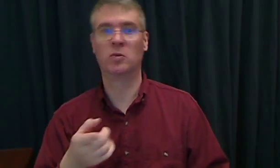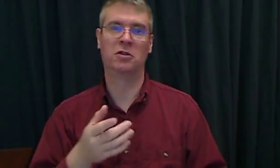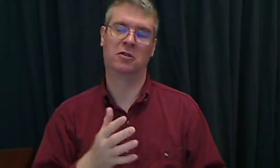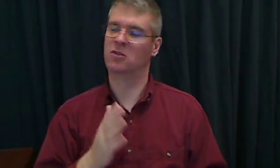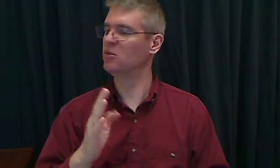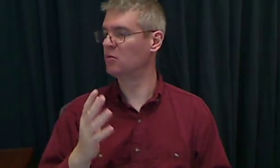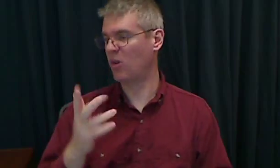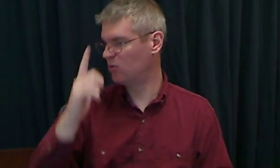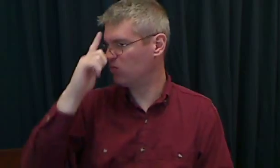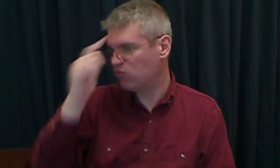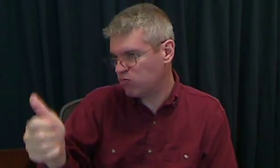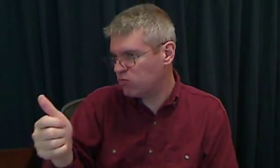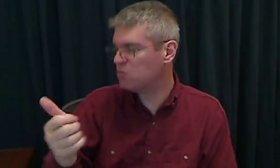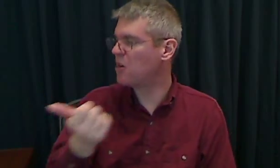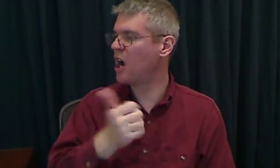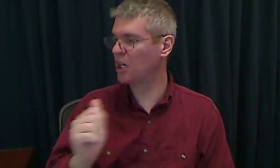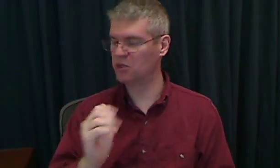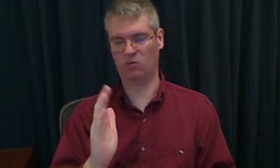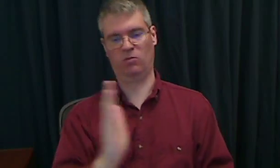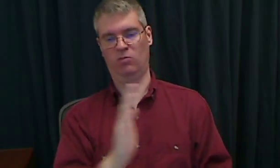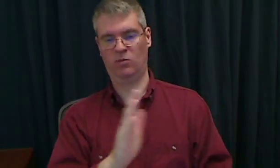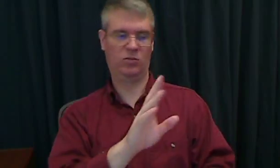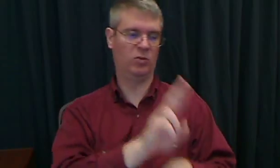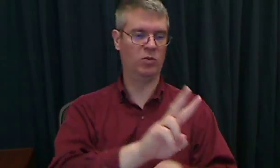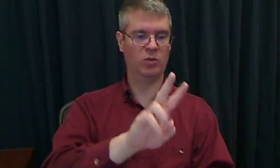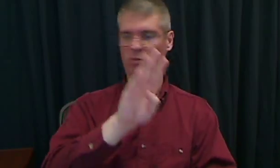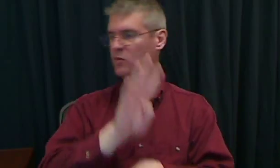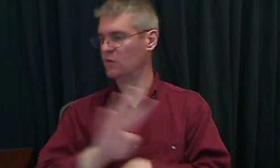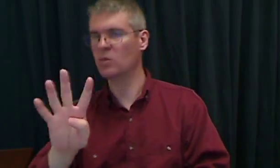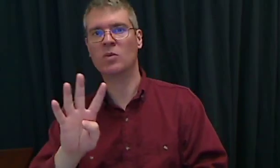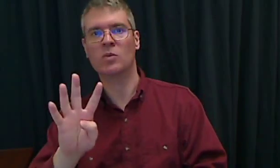"It's up to you, any time between 2 and 4."